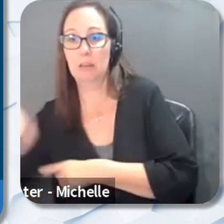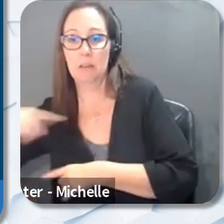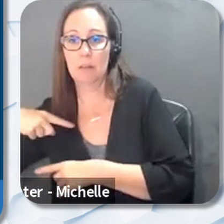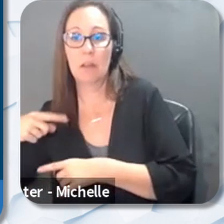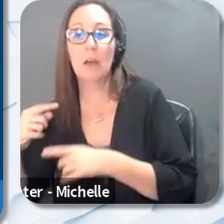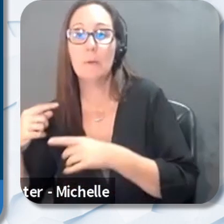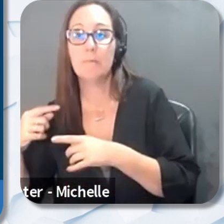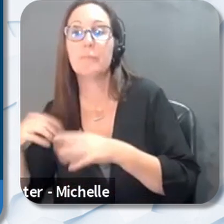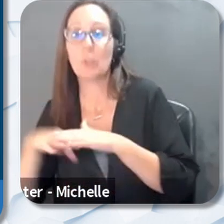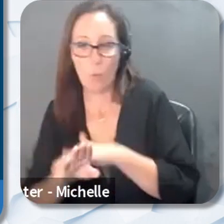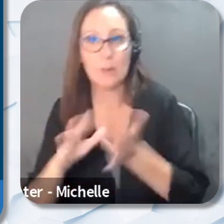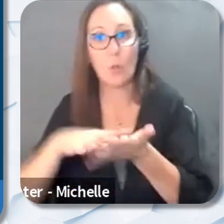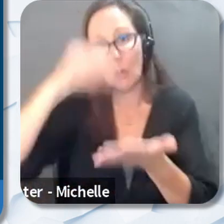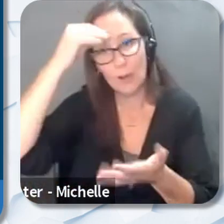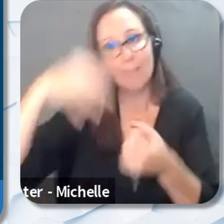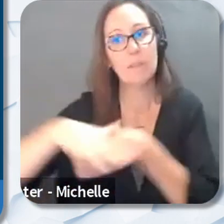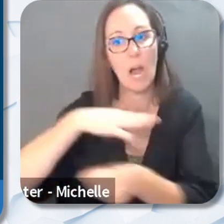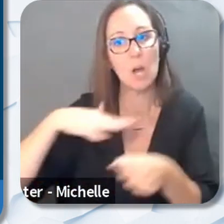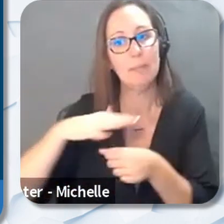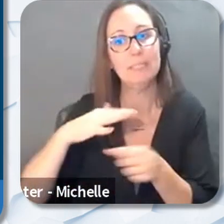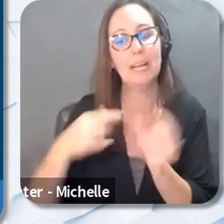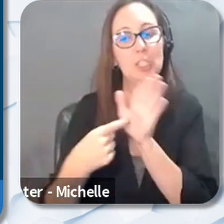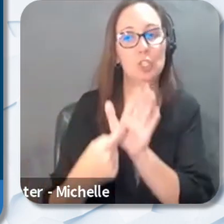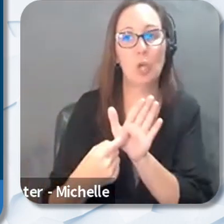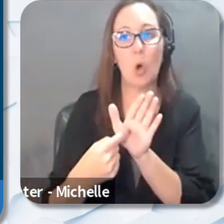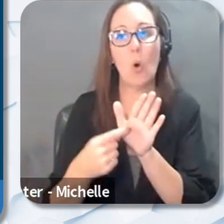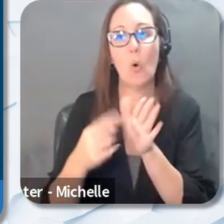go into the learning environments together and we would show those learning facilitators that